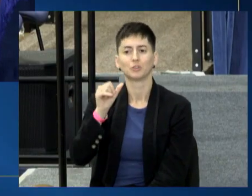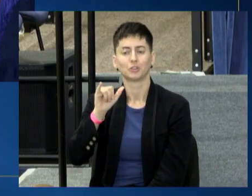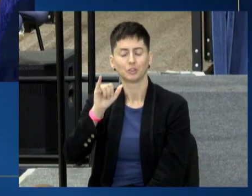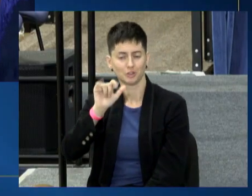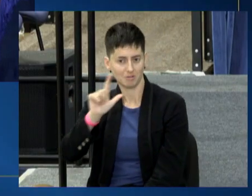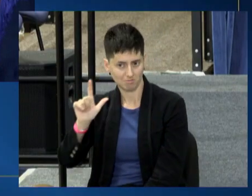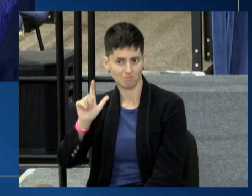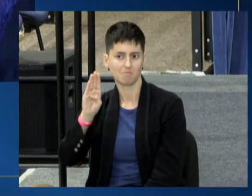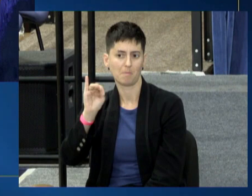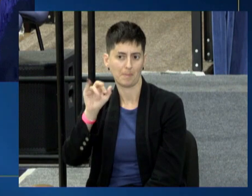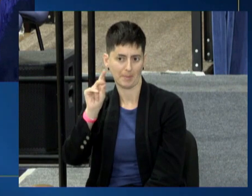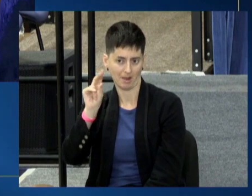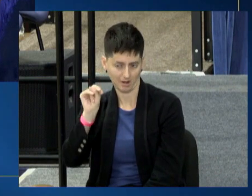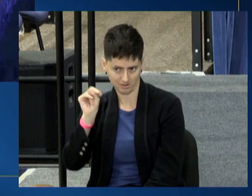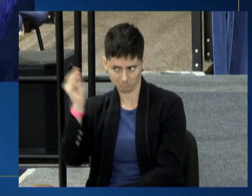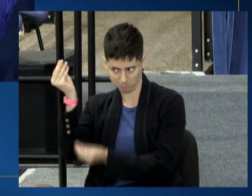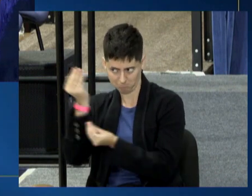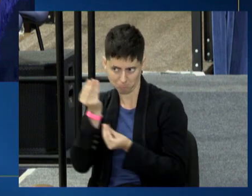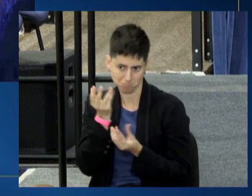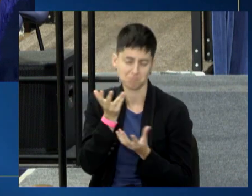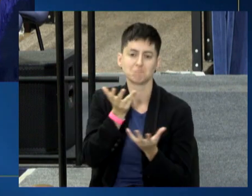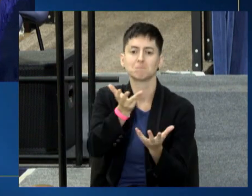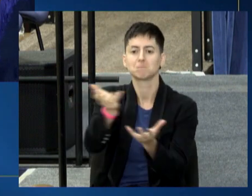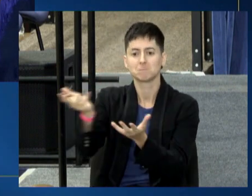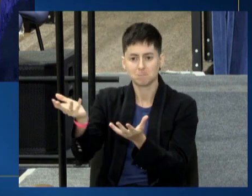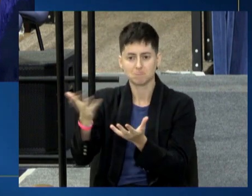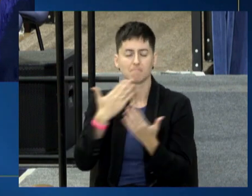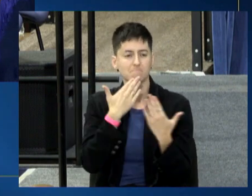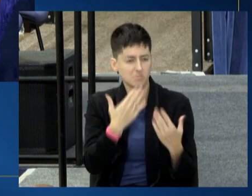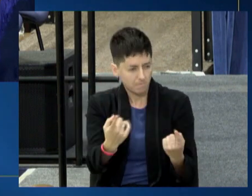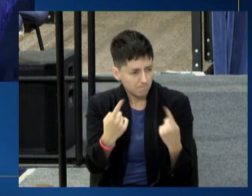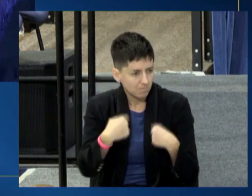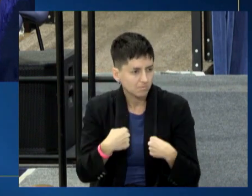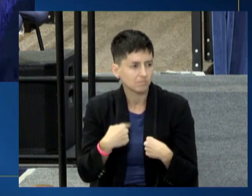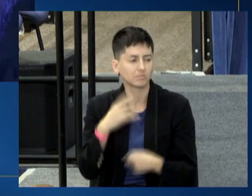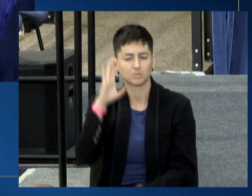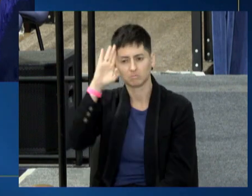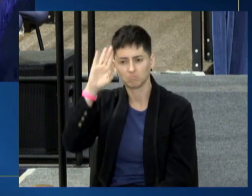We know that we cannot meet the ambitious goals of the Biden Cancer Moonshot,